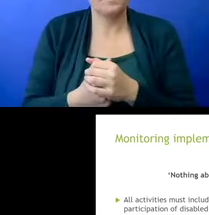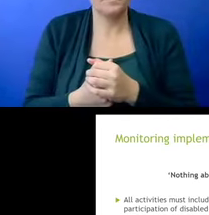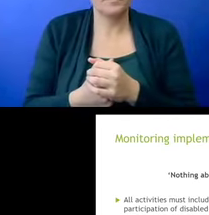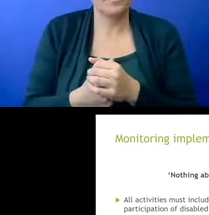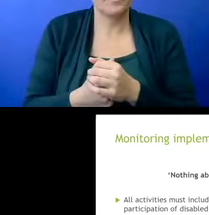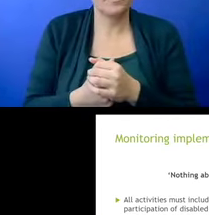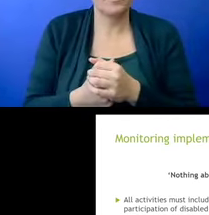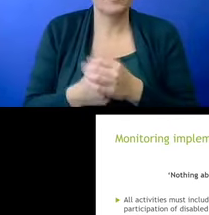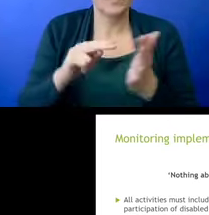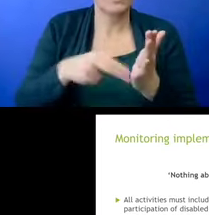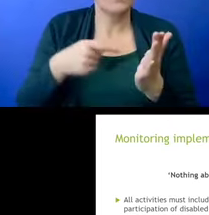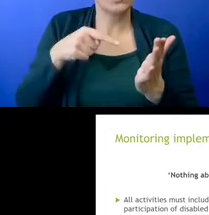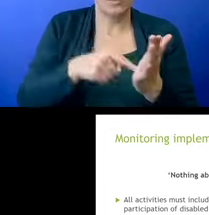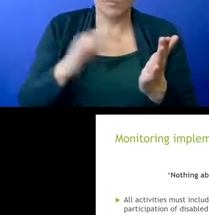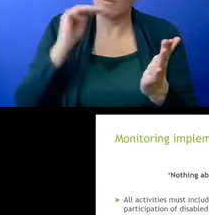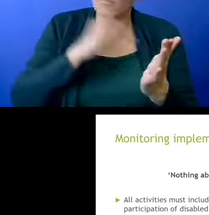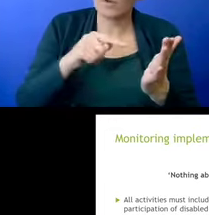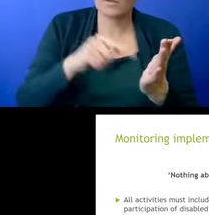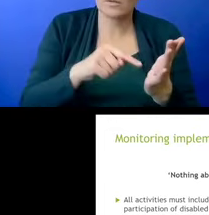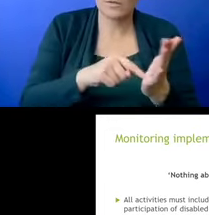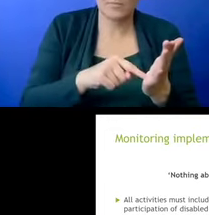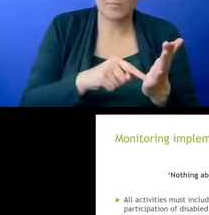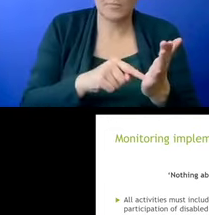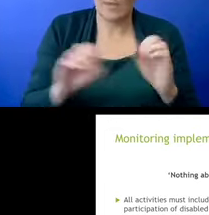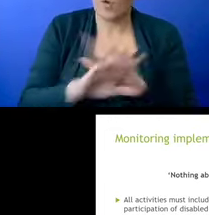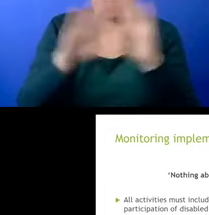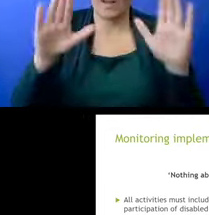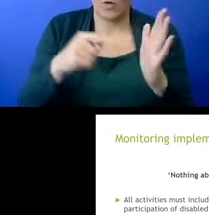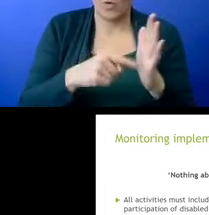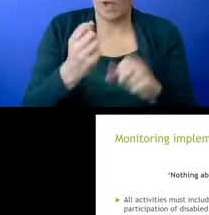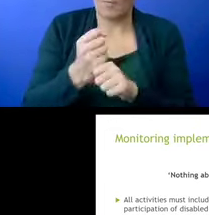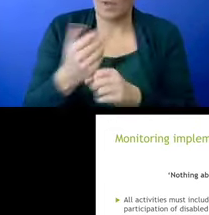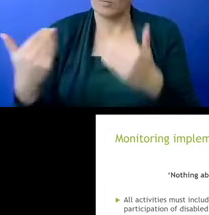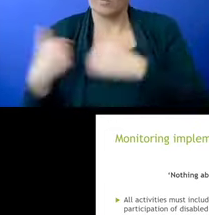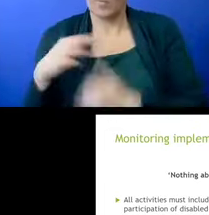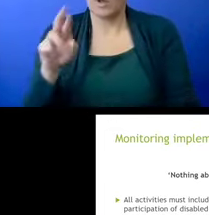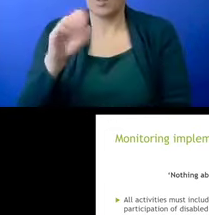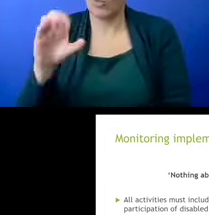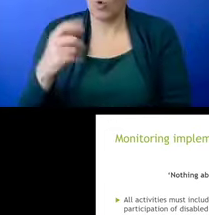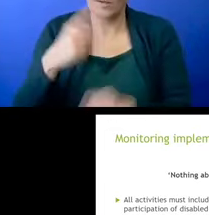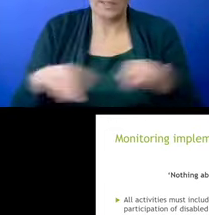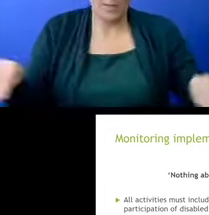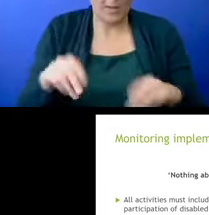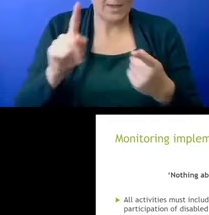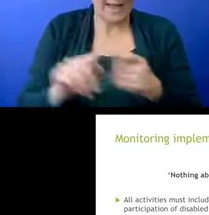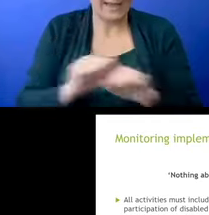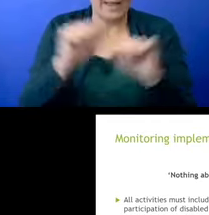The Convention is very important, and very clear, on the role of disabled people and their representative organizations